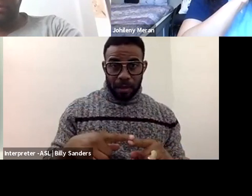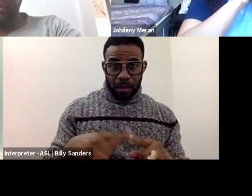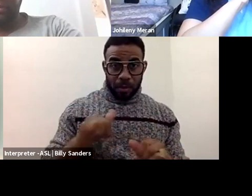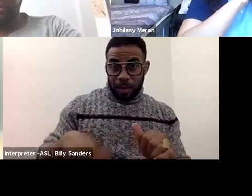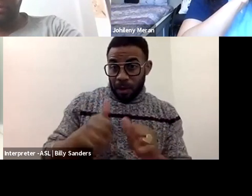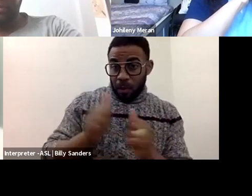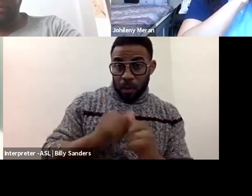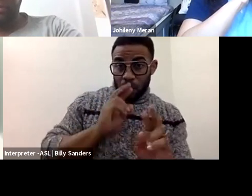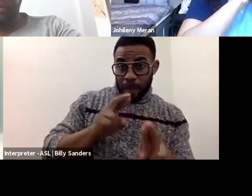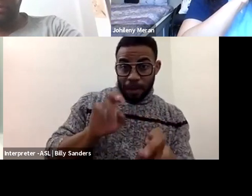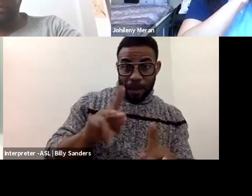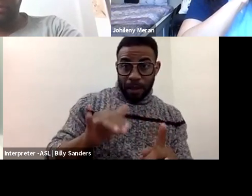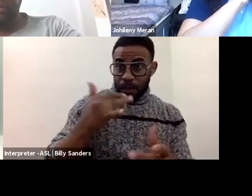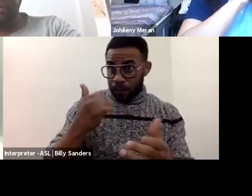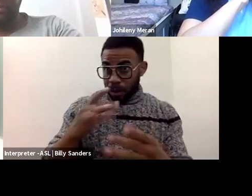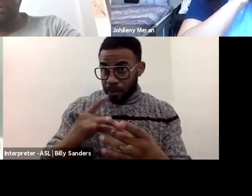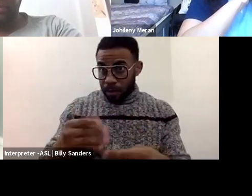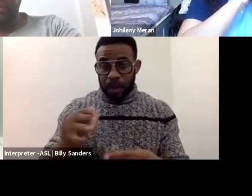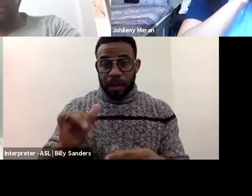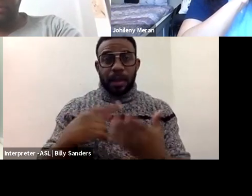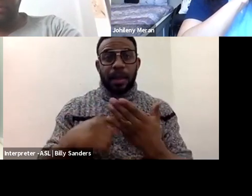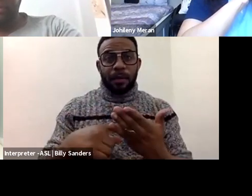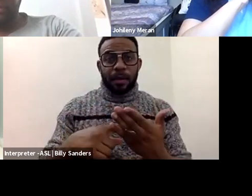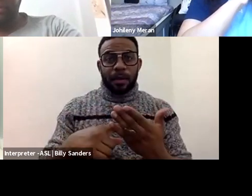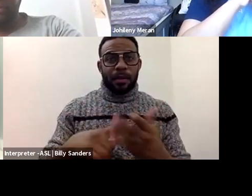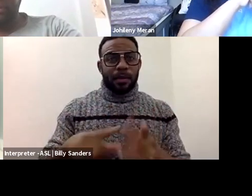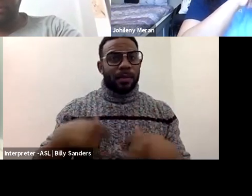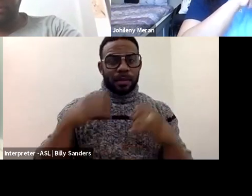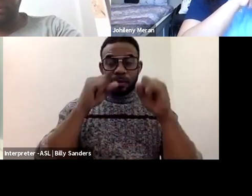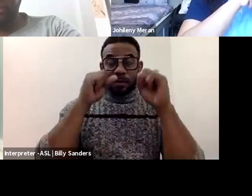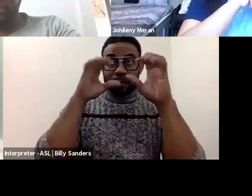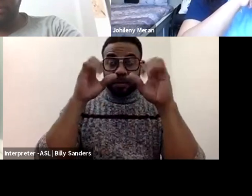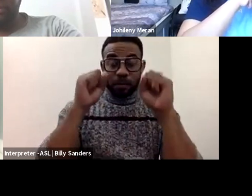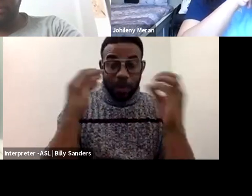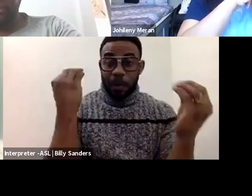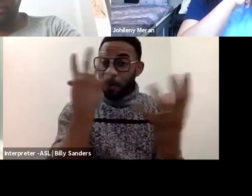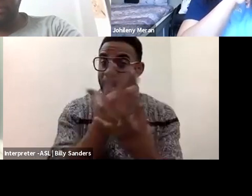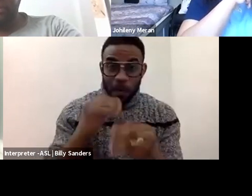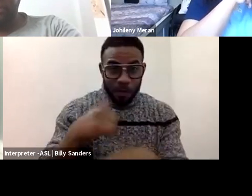the response that wait. This conversation has been a beautiful manifestation of the